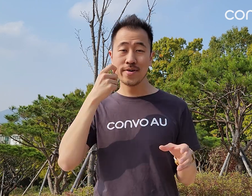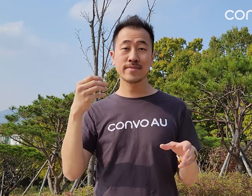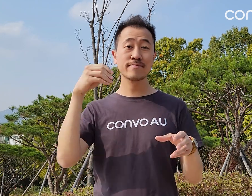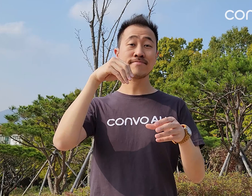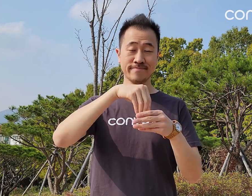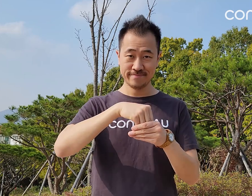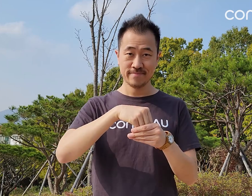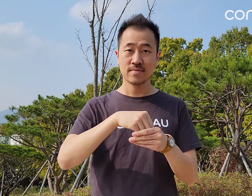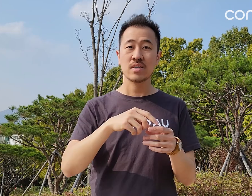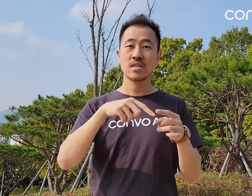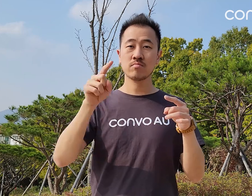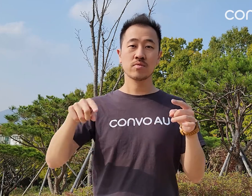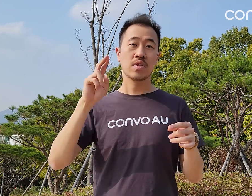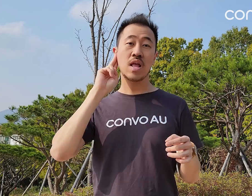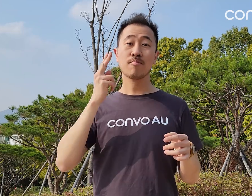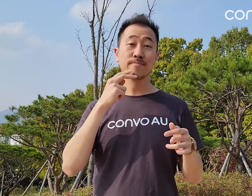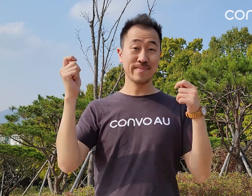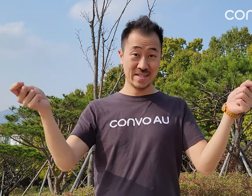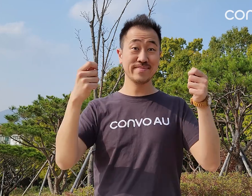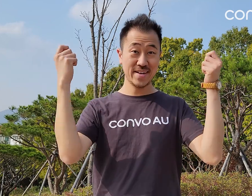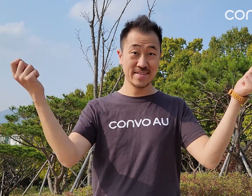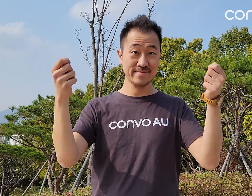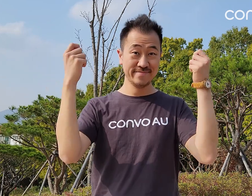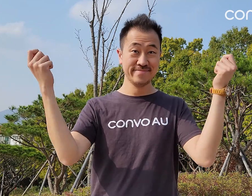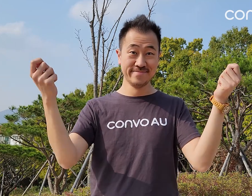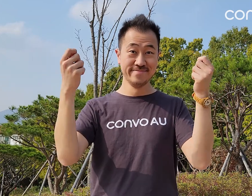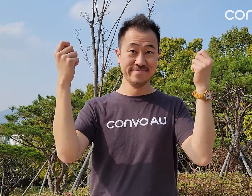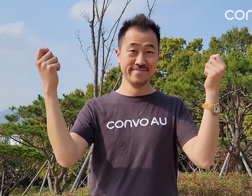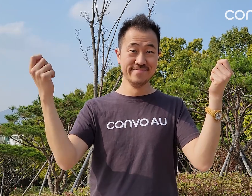will be participating in the Expression Deaf Festival.